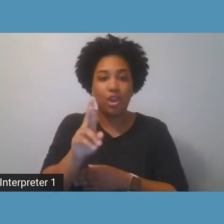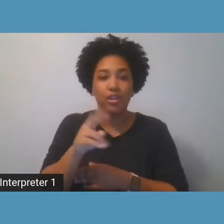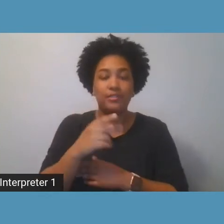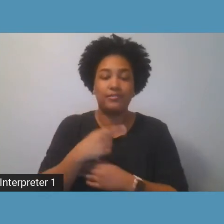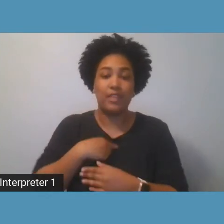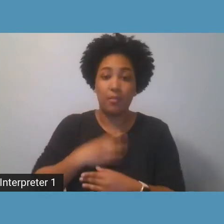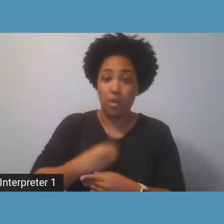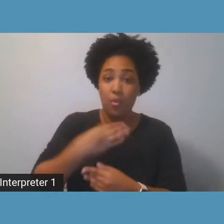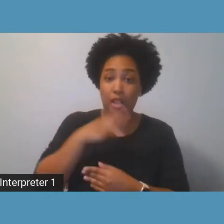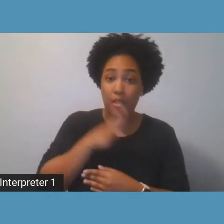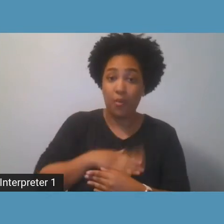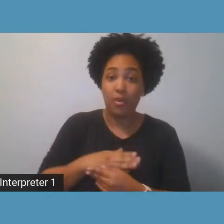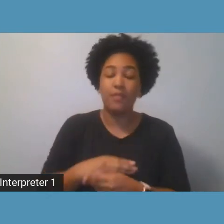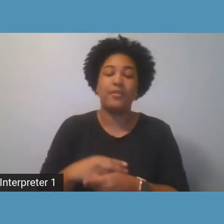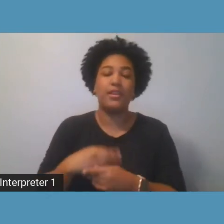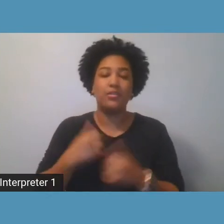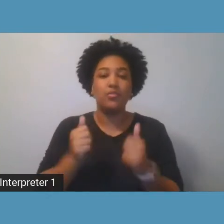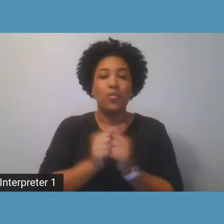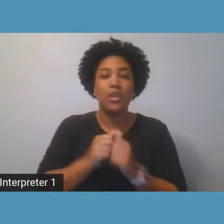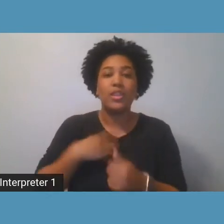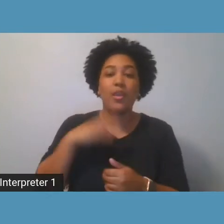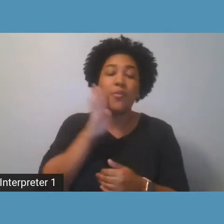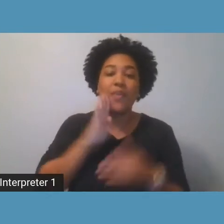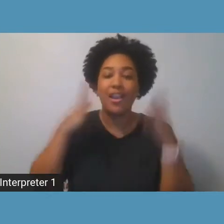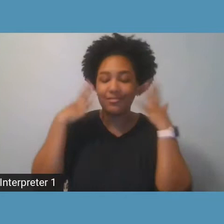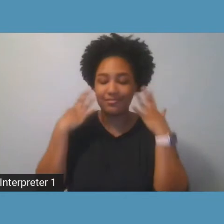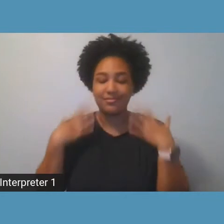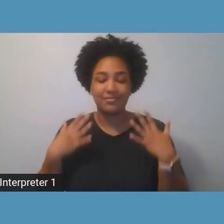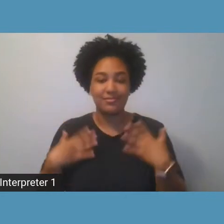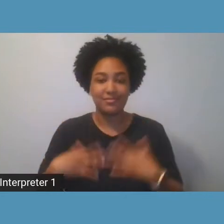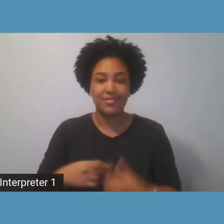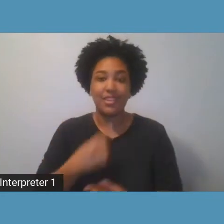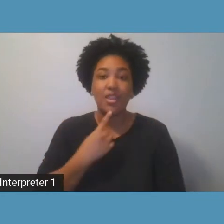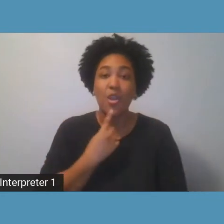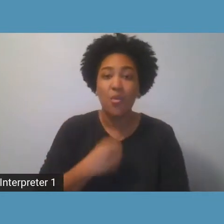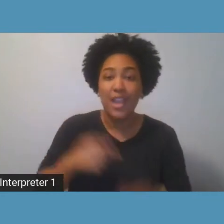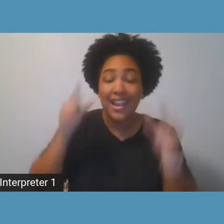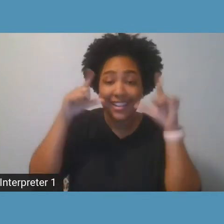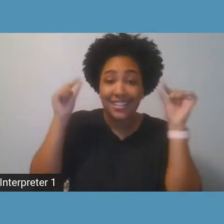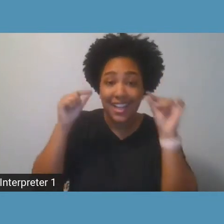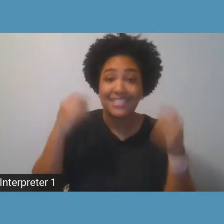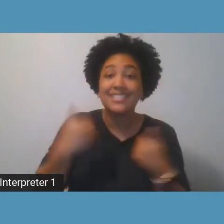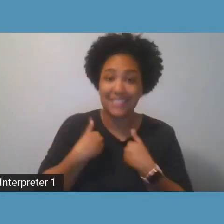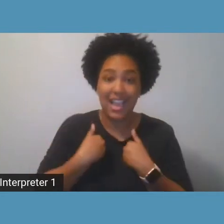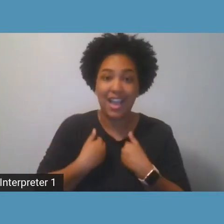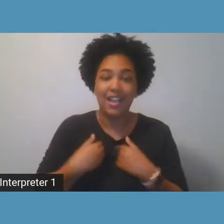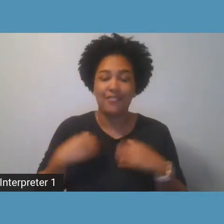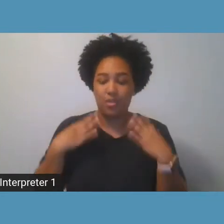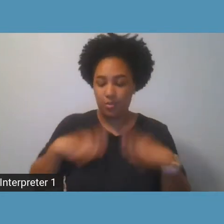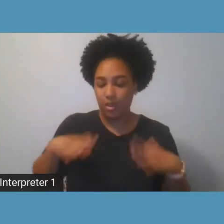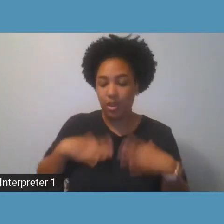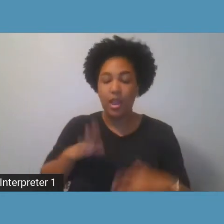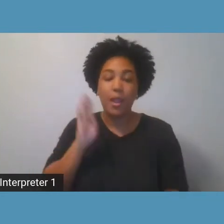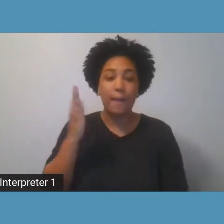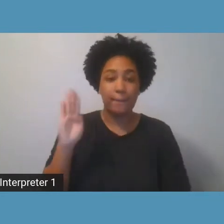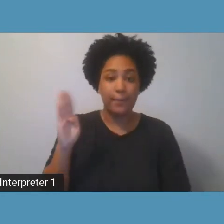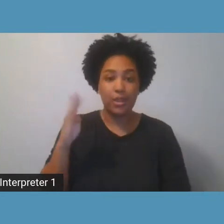and to the side. I am wearing red-rimmed glasses and a blue buttoned-down shirt. I'm located in my